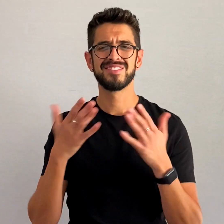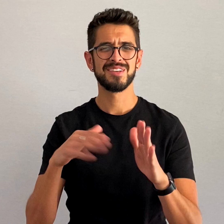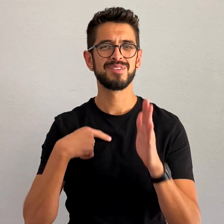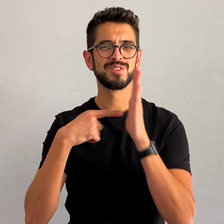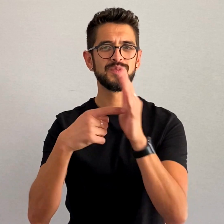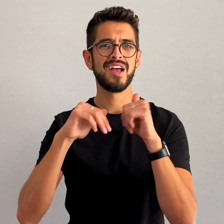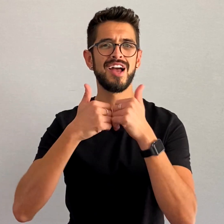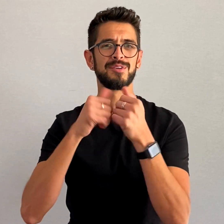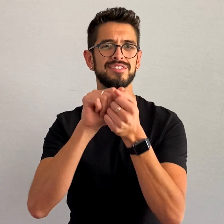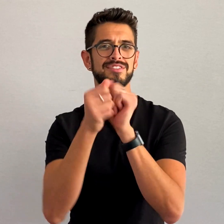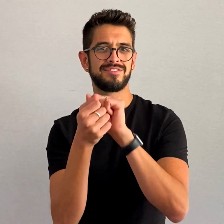Let me show you how to change it.